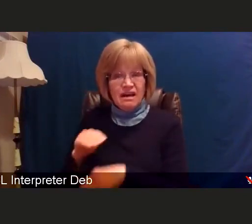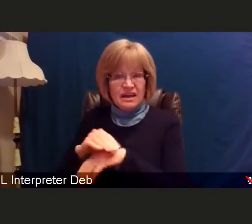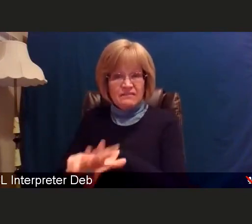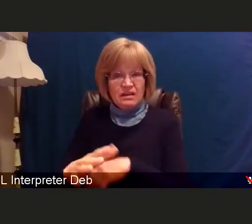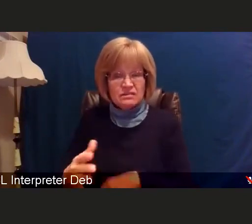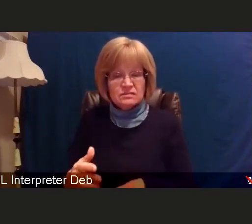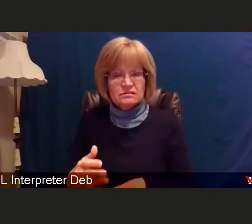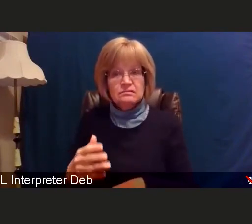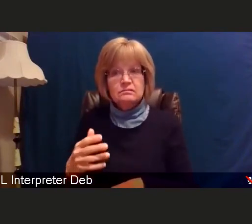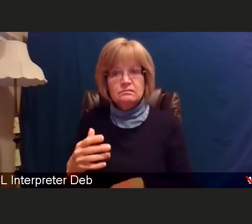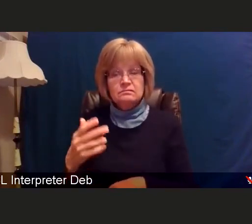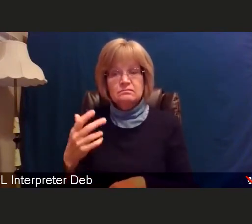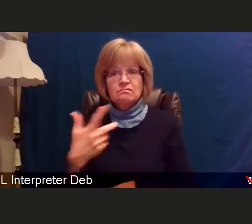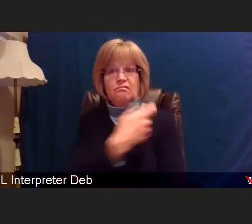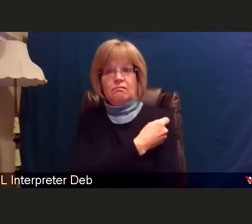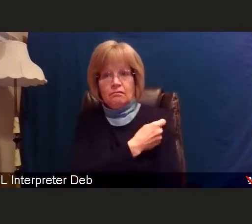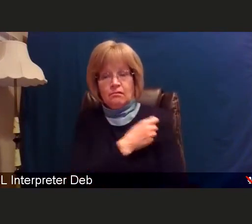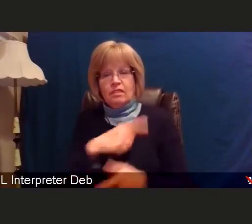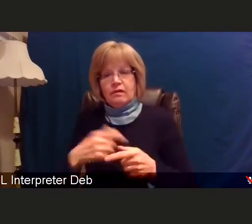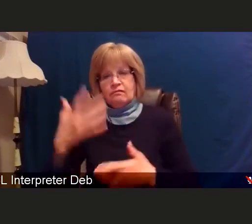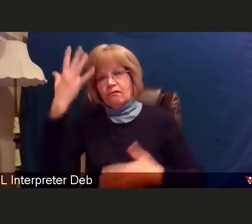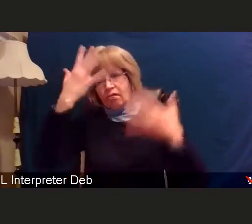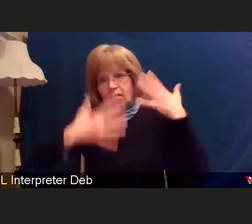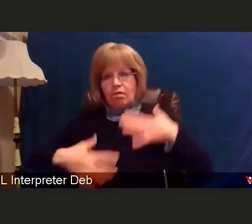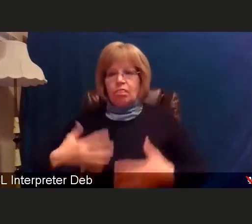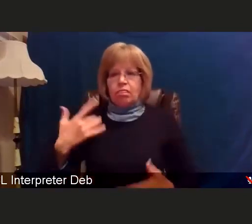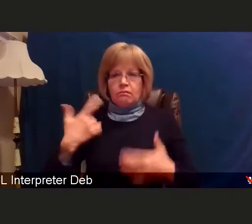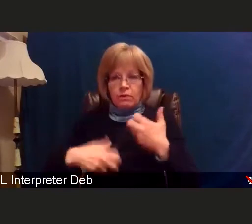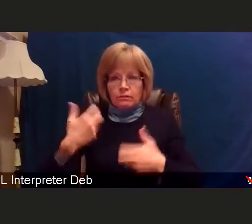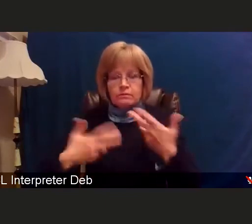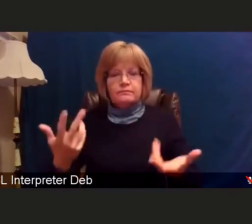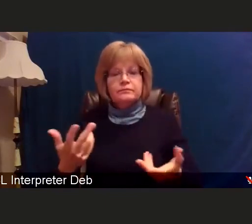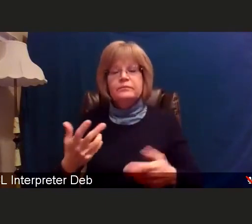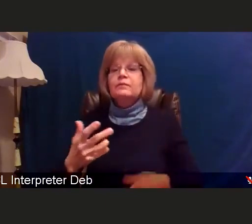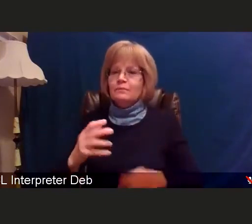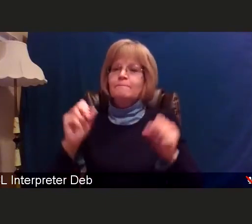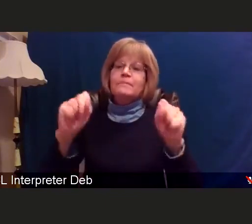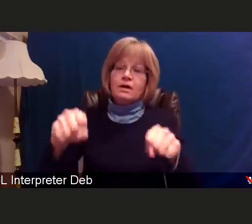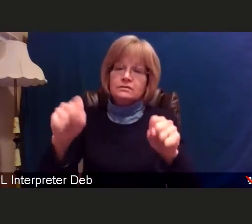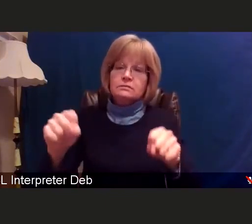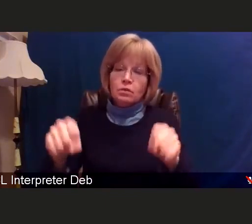is that it is possible, because every vaccine has the potential to cause a side effect,